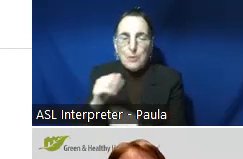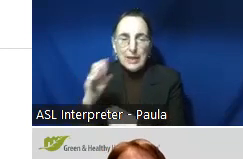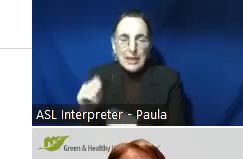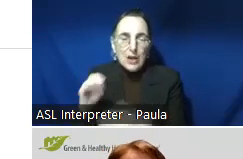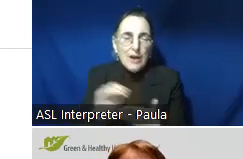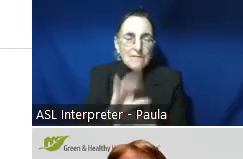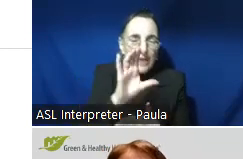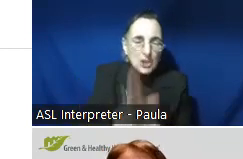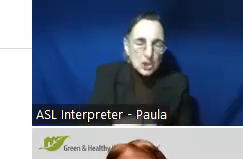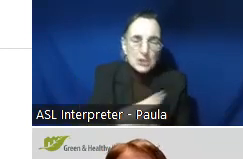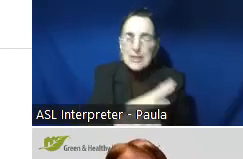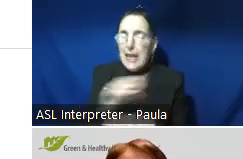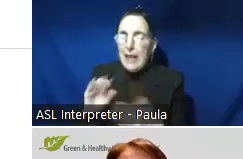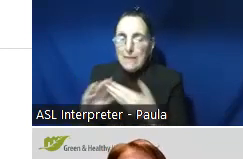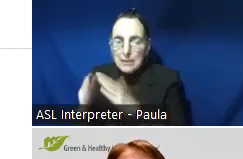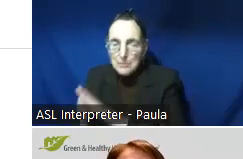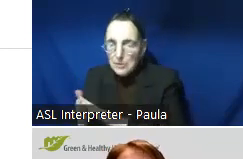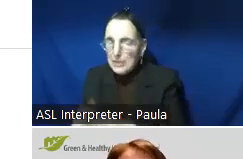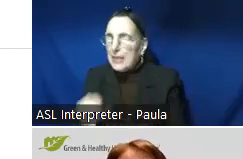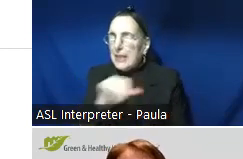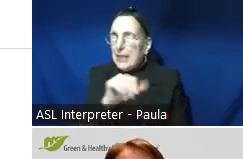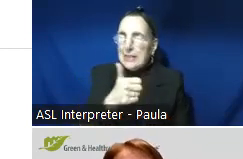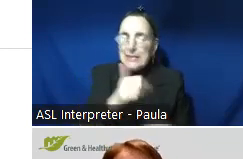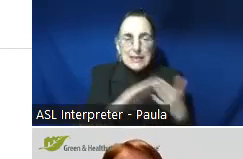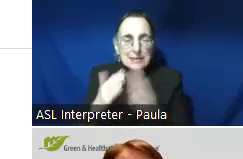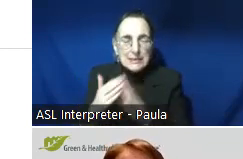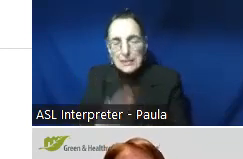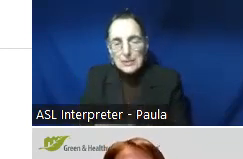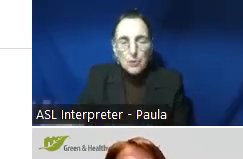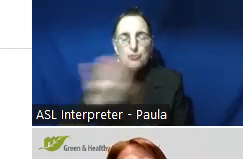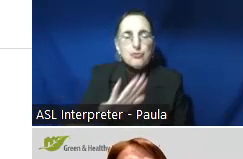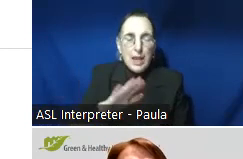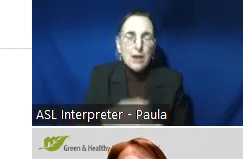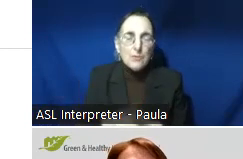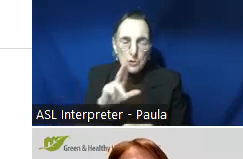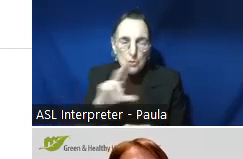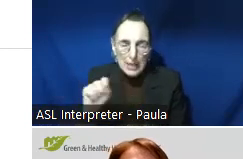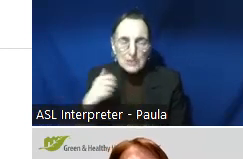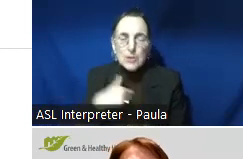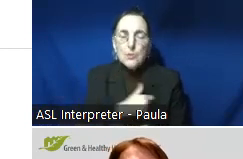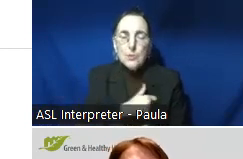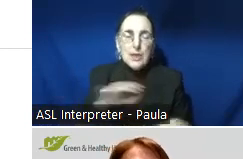10 cities around the country, we perform direct services ourselves to perform holistically